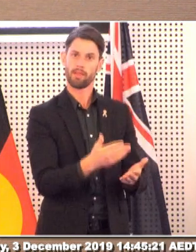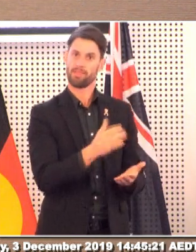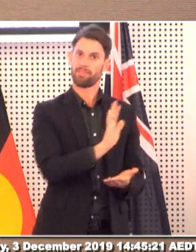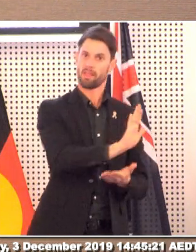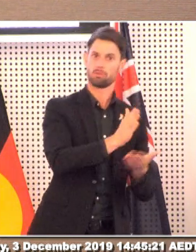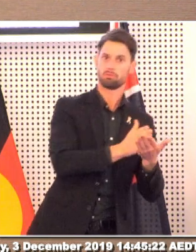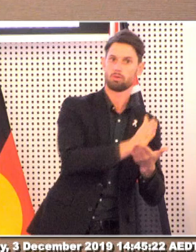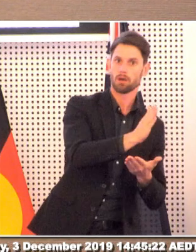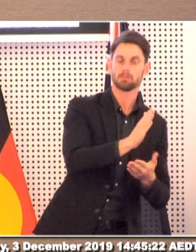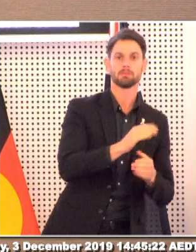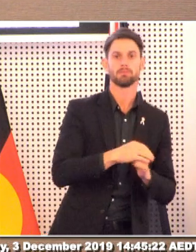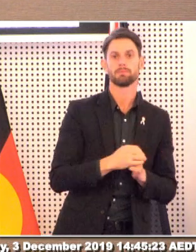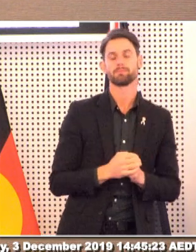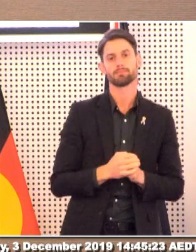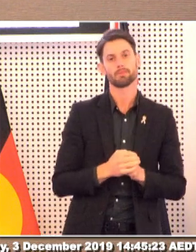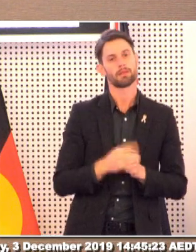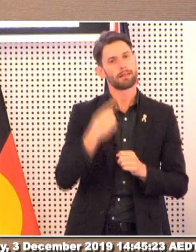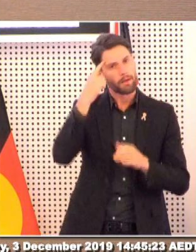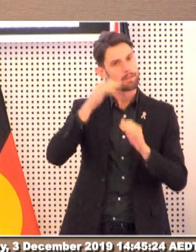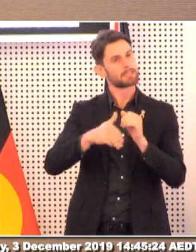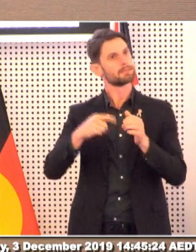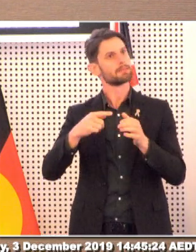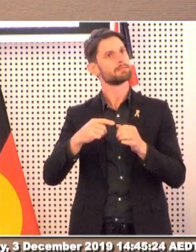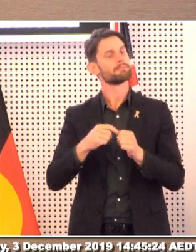I think it makes a difference; I think it makes a difference in the way we approach